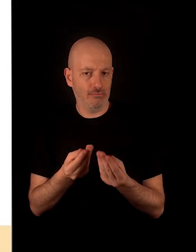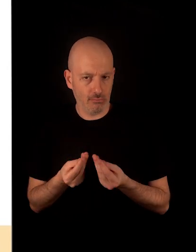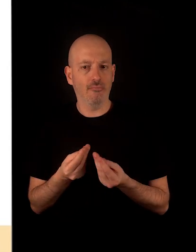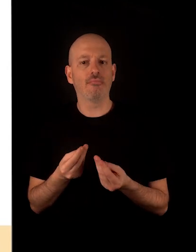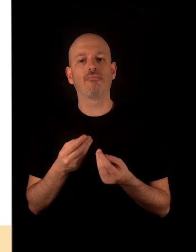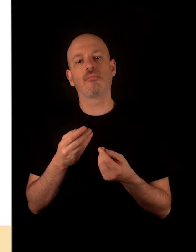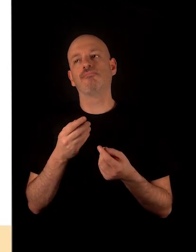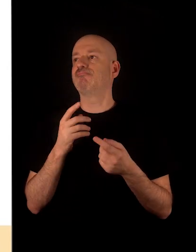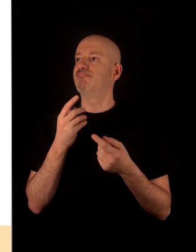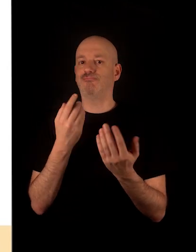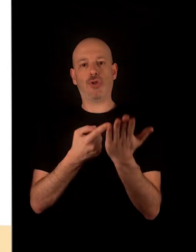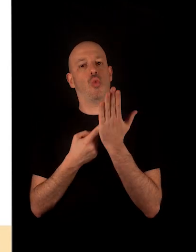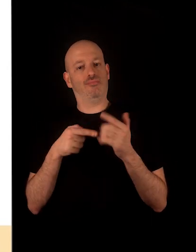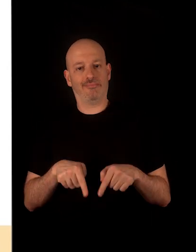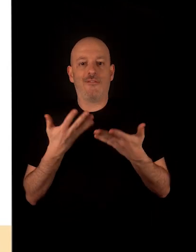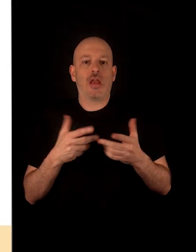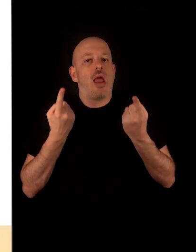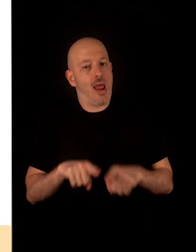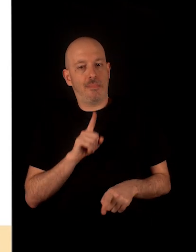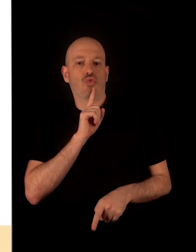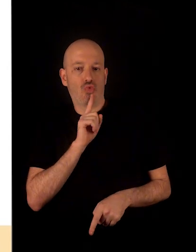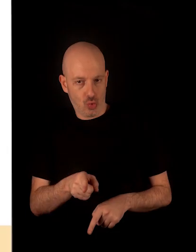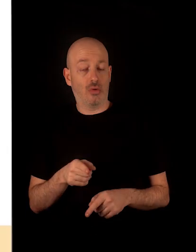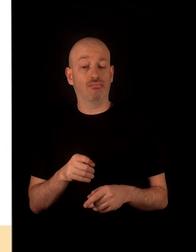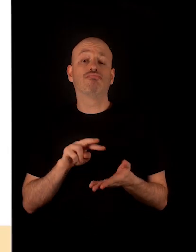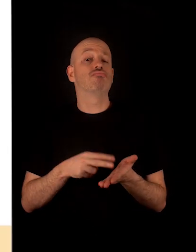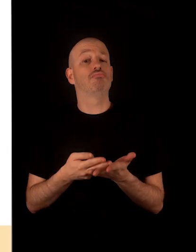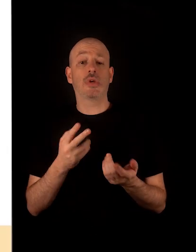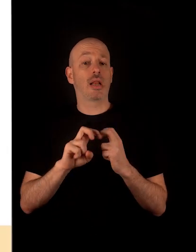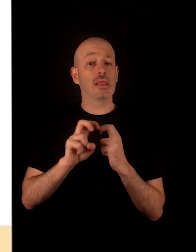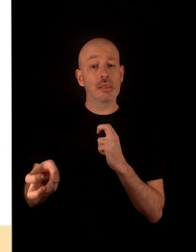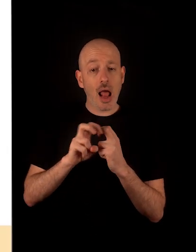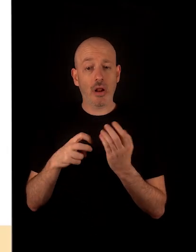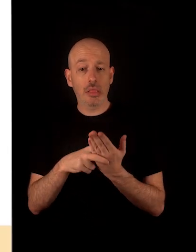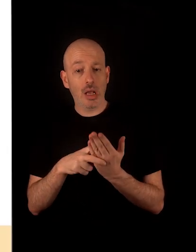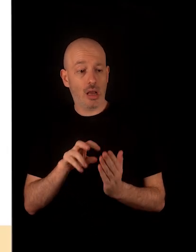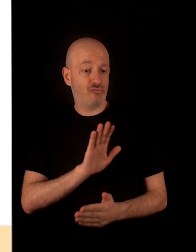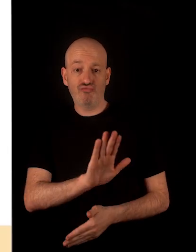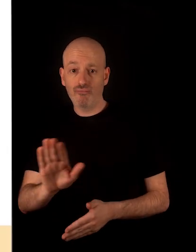at the end of the residency and with the submission of the activity report.